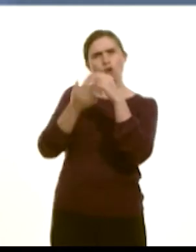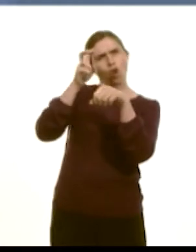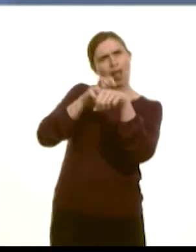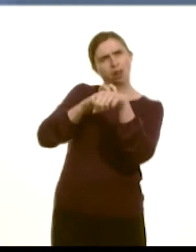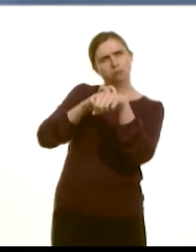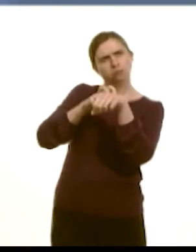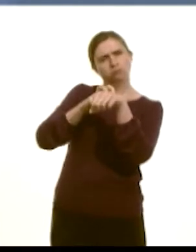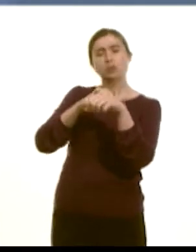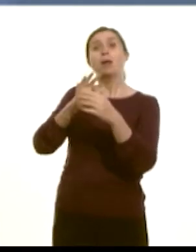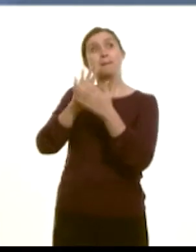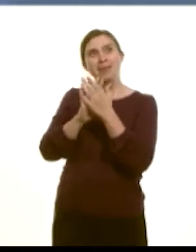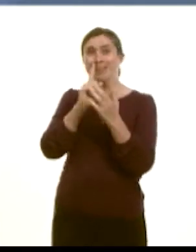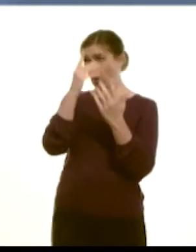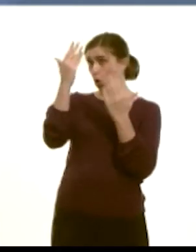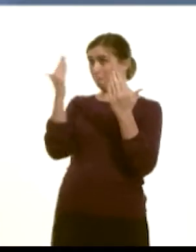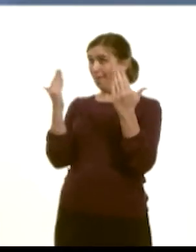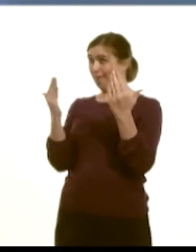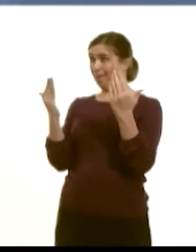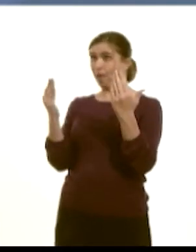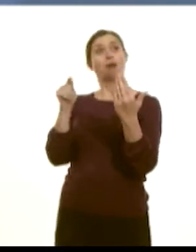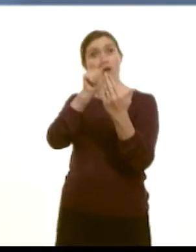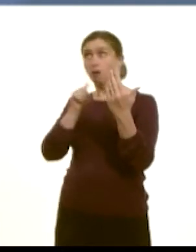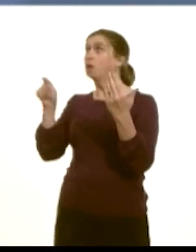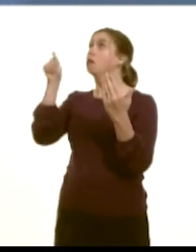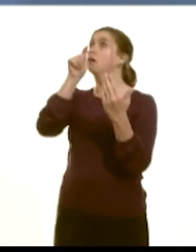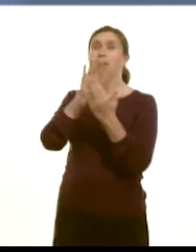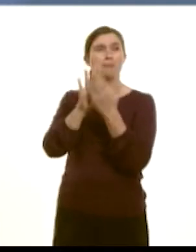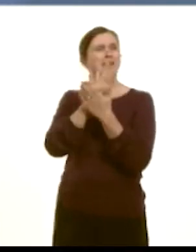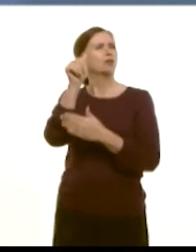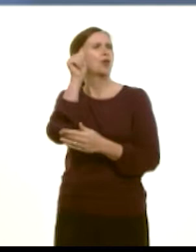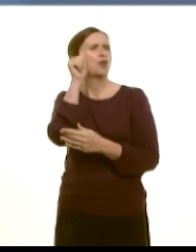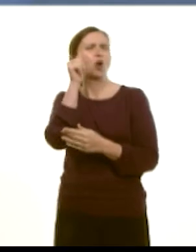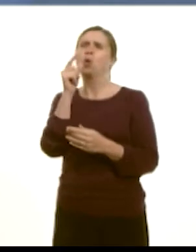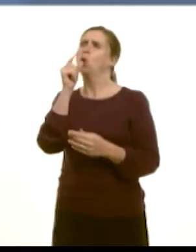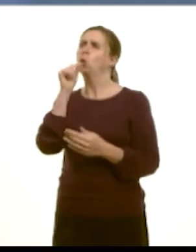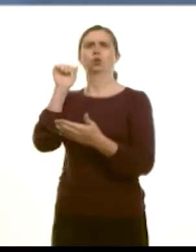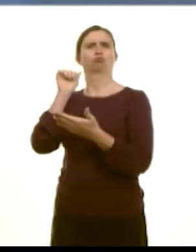Ireland, so that we can see, genuinely, who is on the right side of this argument?